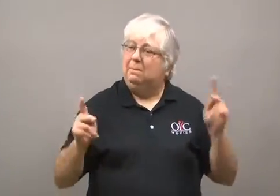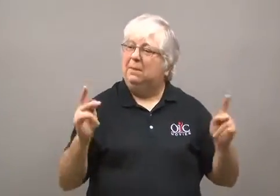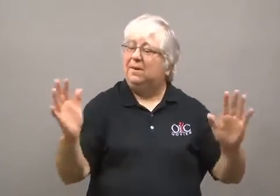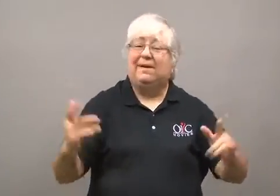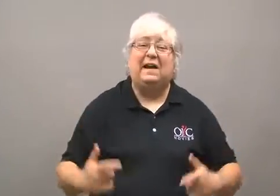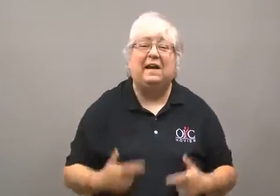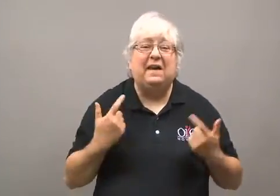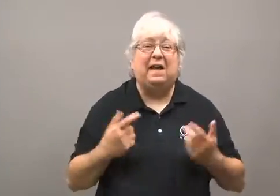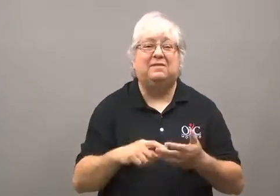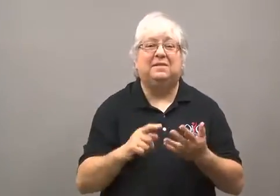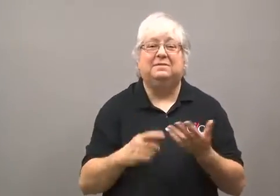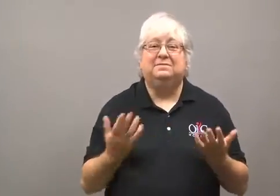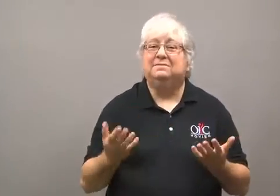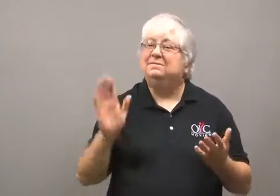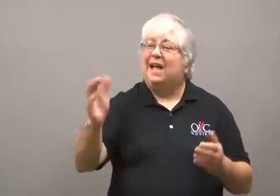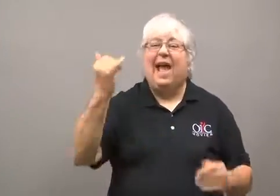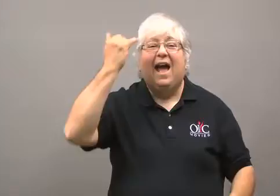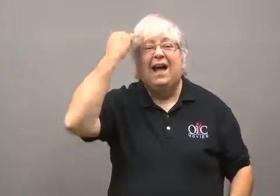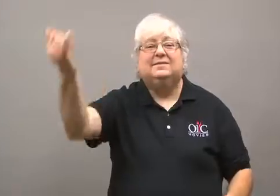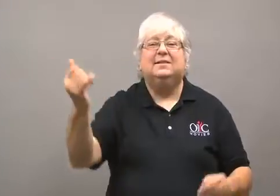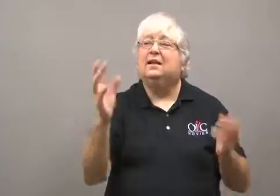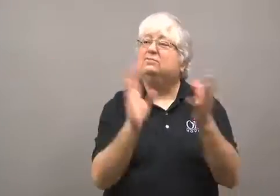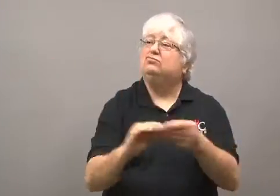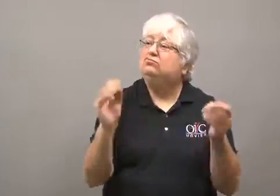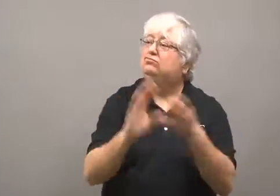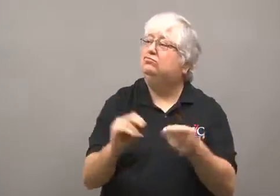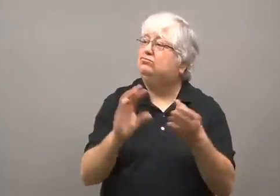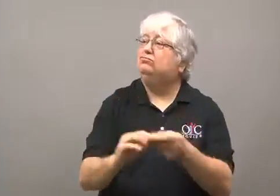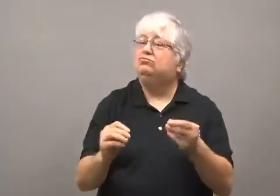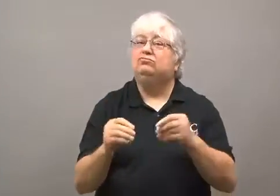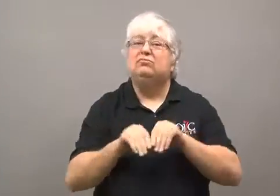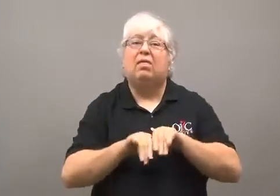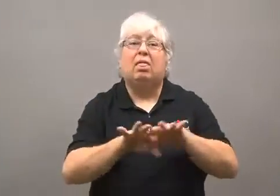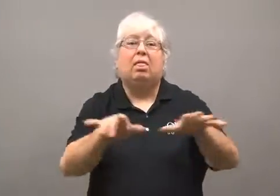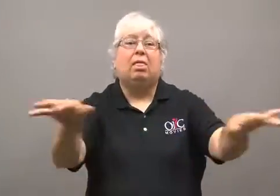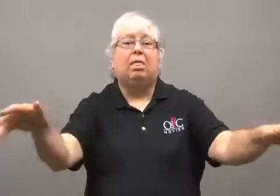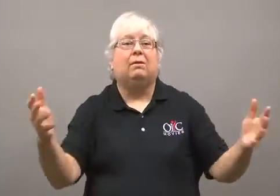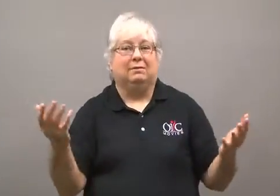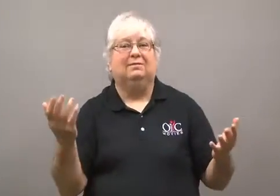The way people live, their ideas and how they spread them.